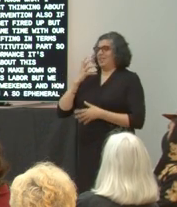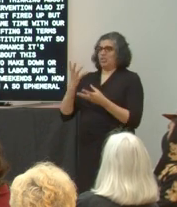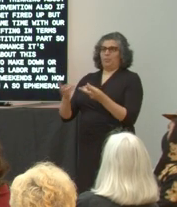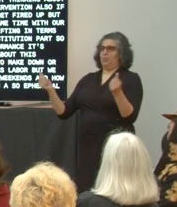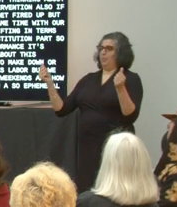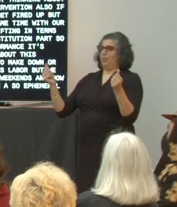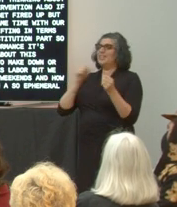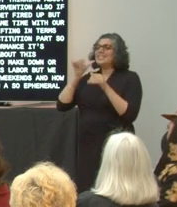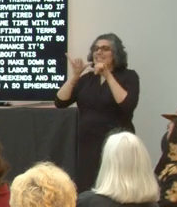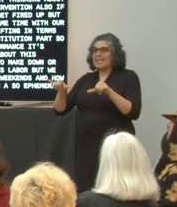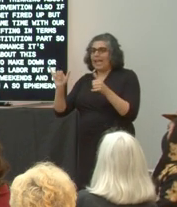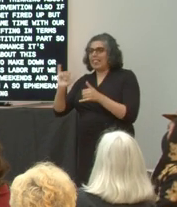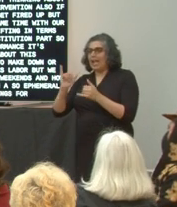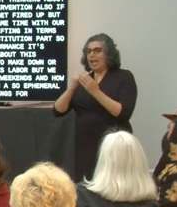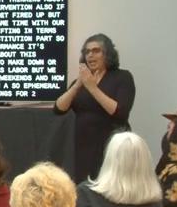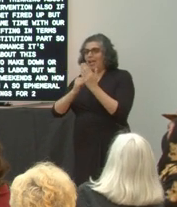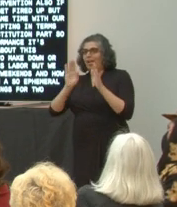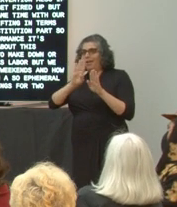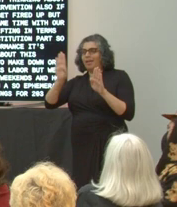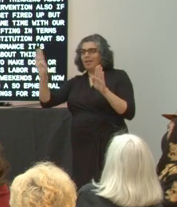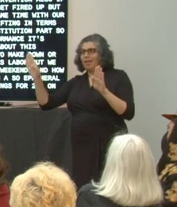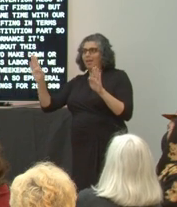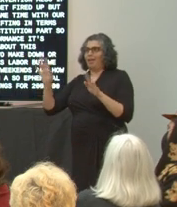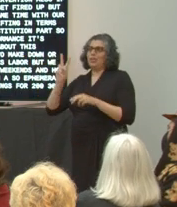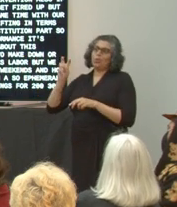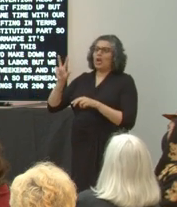stay like those paintings for 200 300 years or maybe 1000